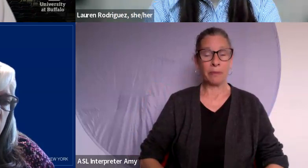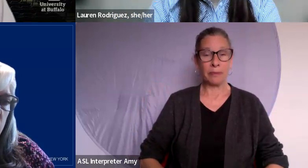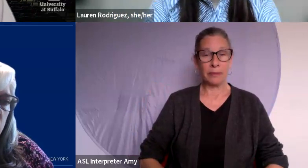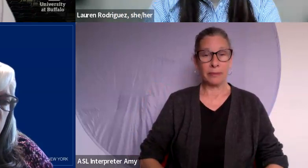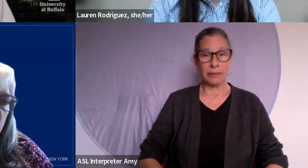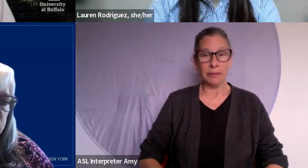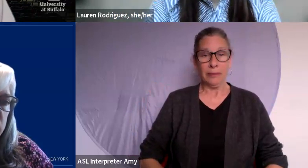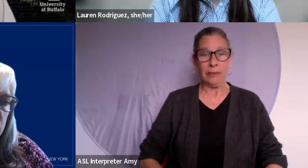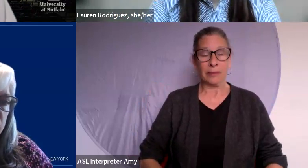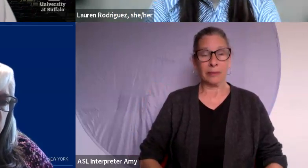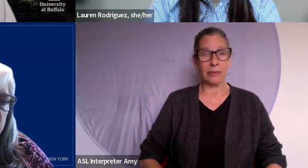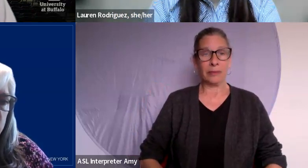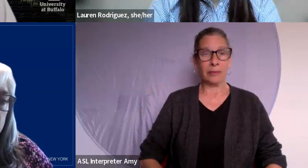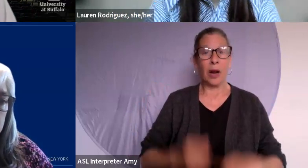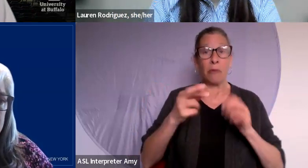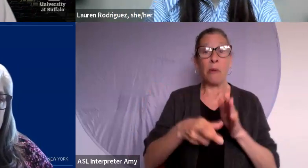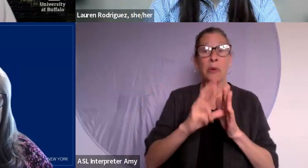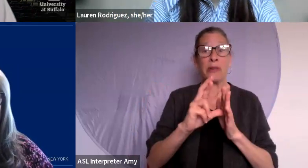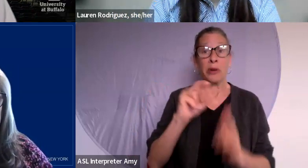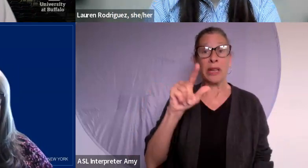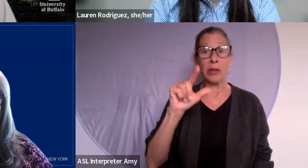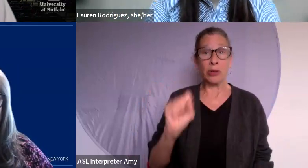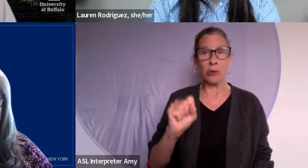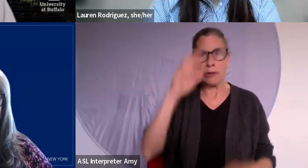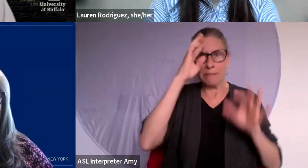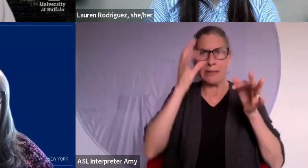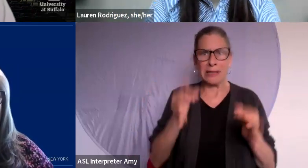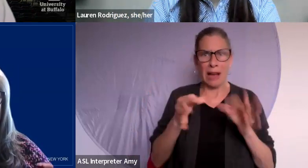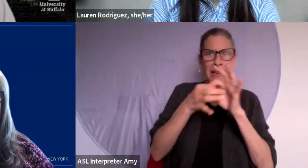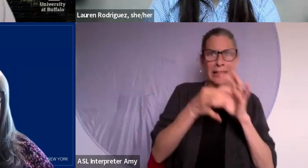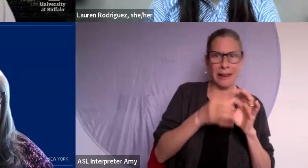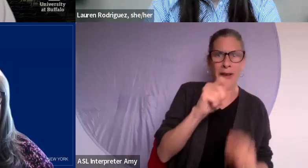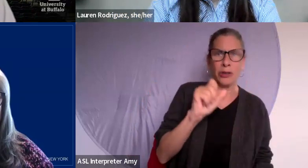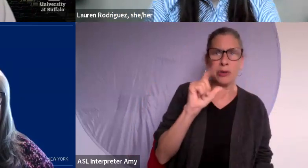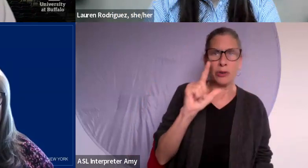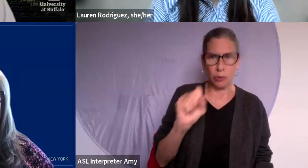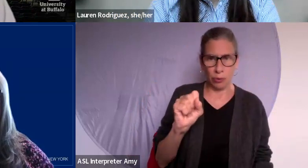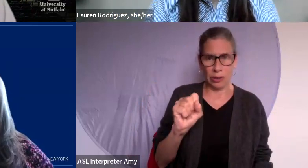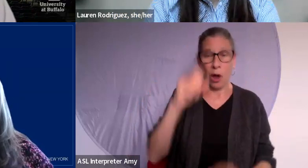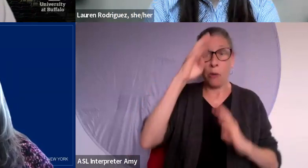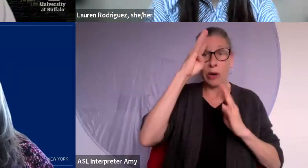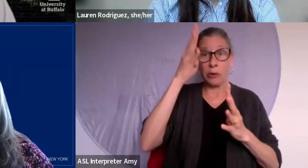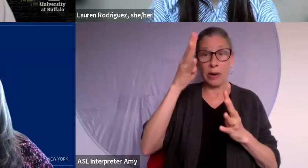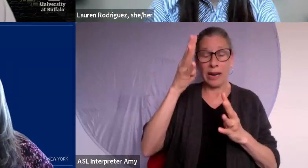once we are reviewing the tools and making decisions on them are, we are we are creating a repository and a set of